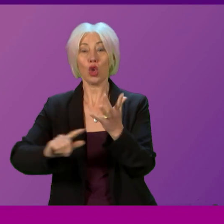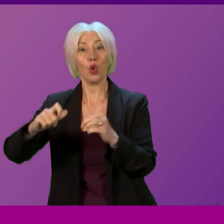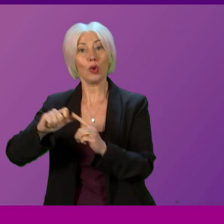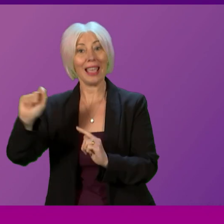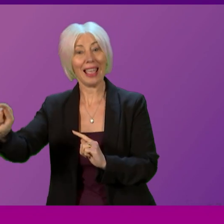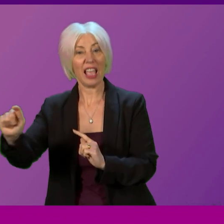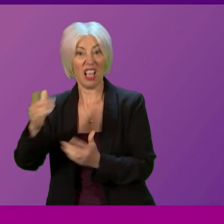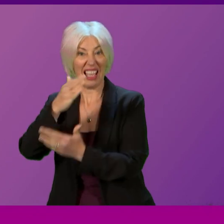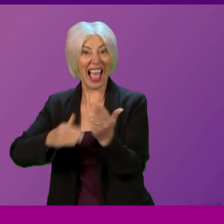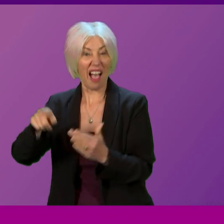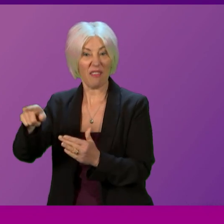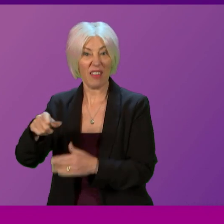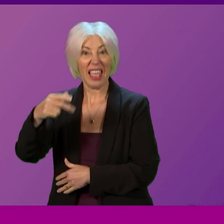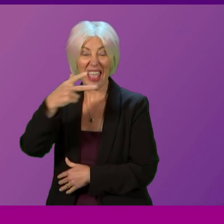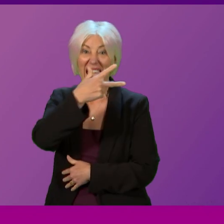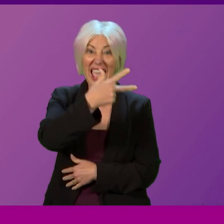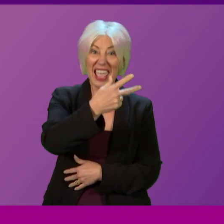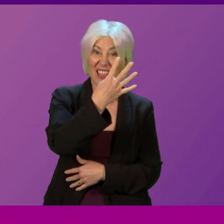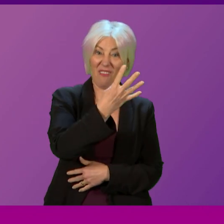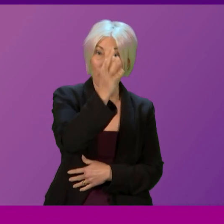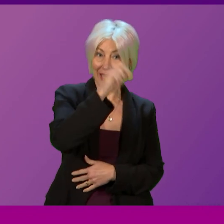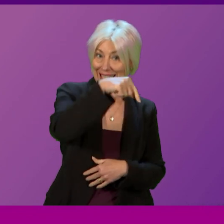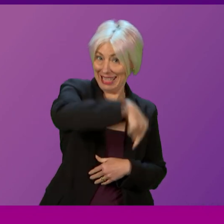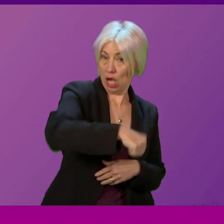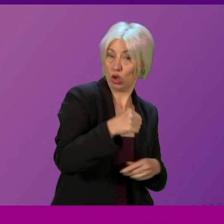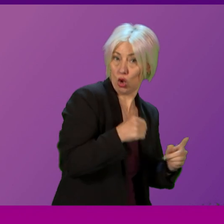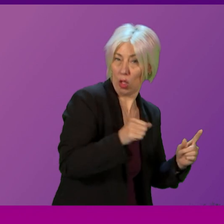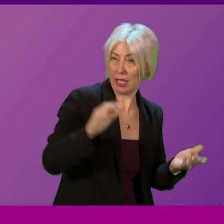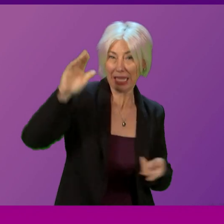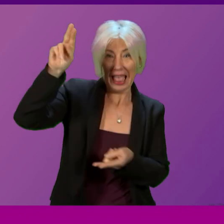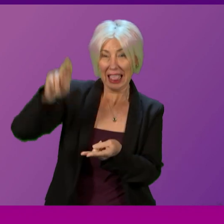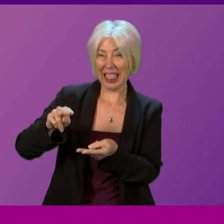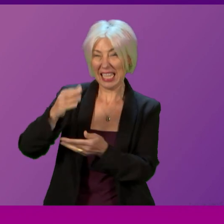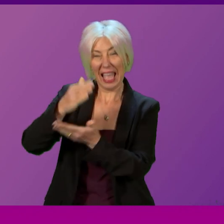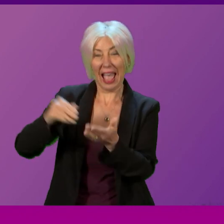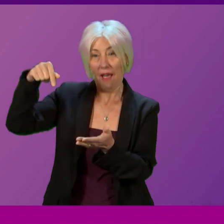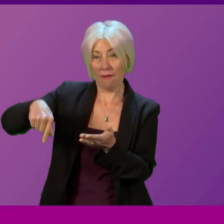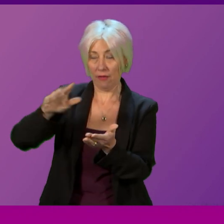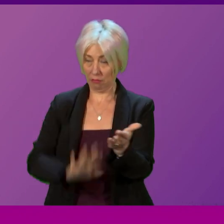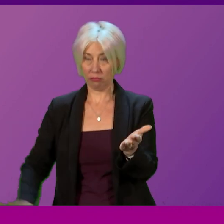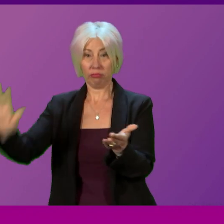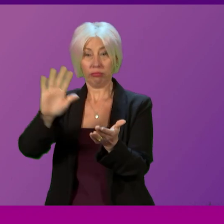is half of that. Private treatment has increased by 84 per cent here in Scotland and by less than half of that in the rest of the UK.